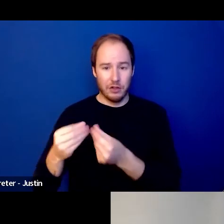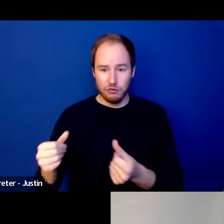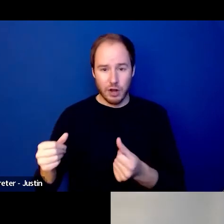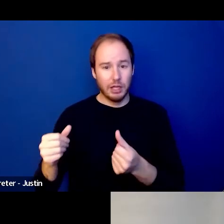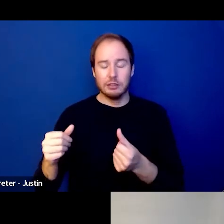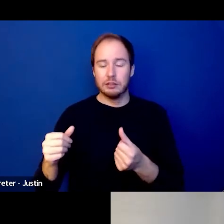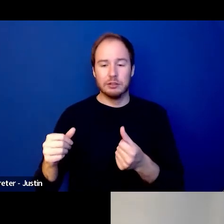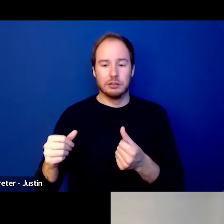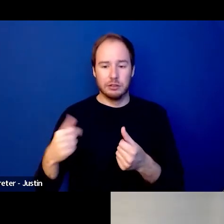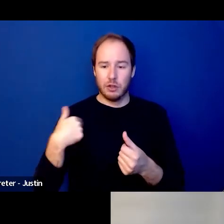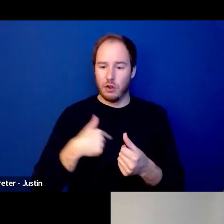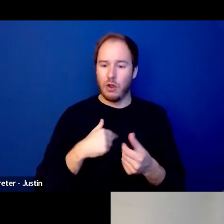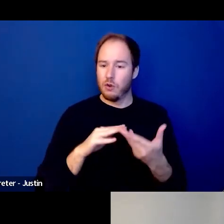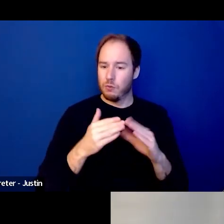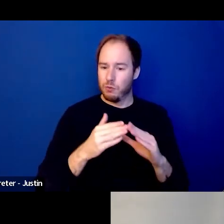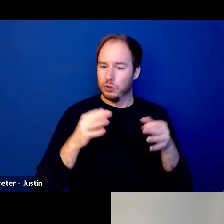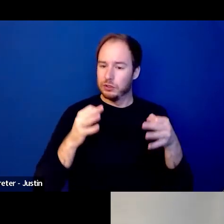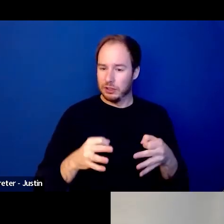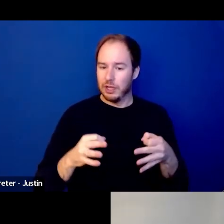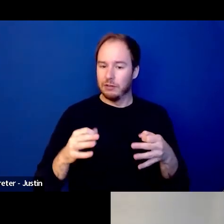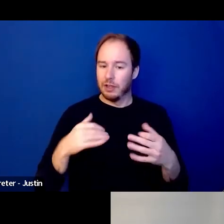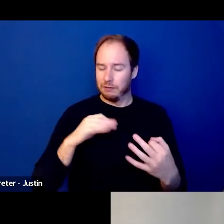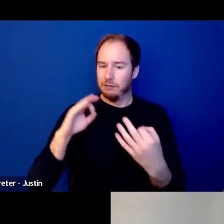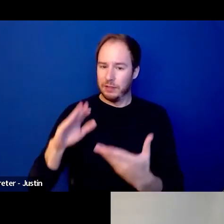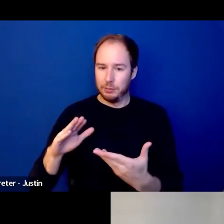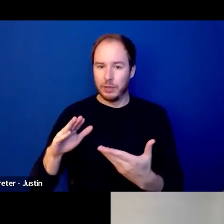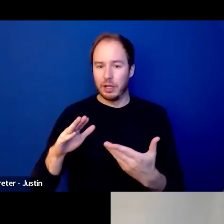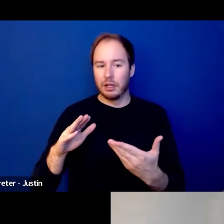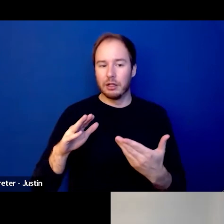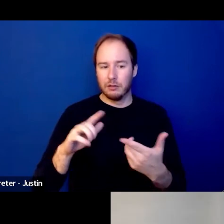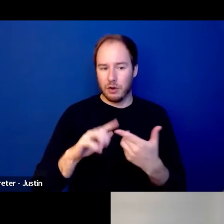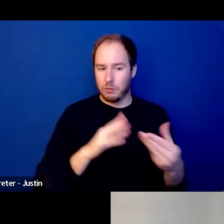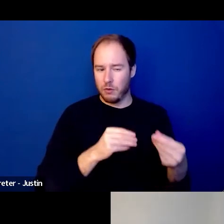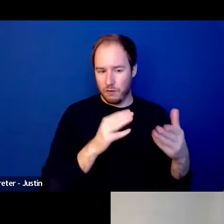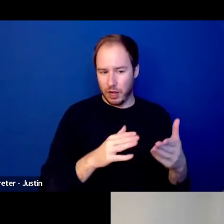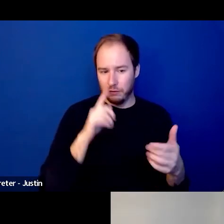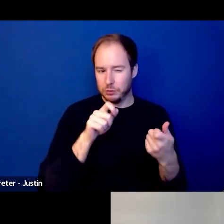So our community definitely took feedback from our providers on specific questions we could ask